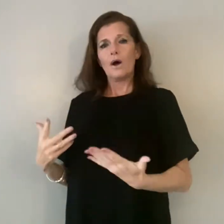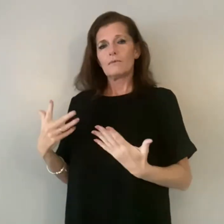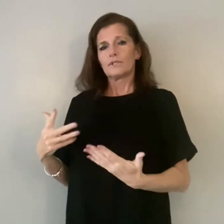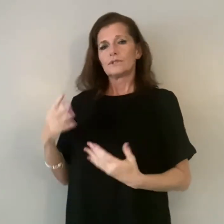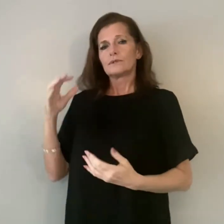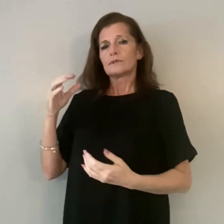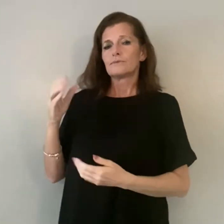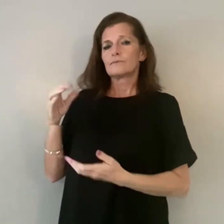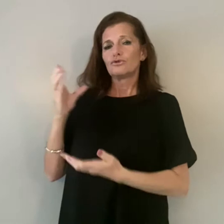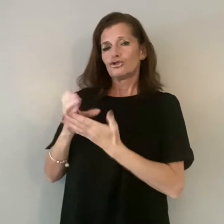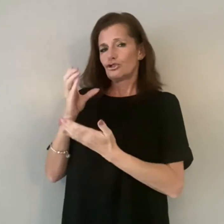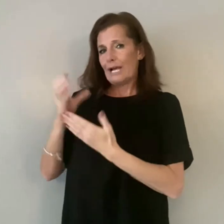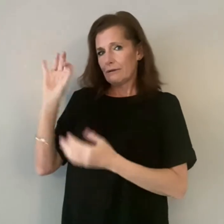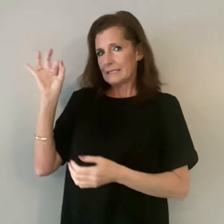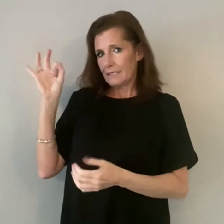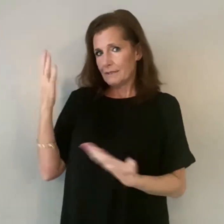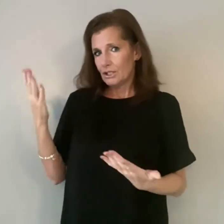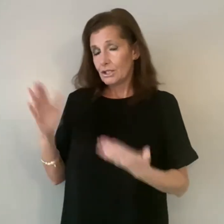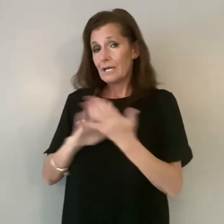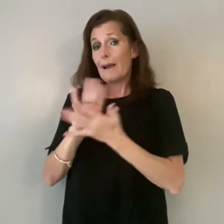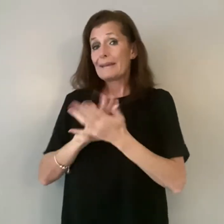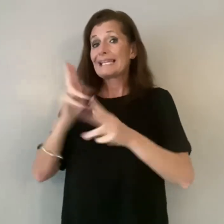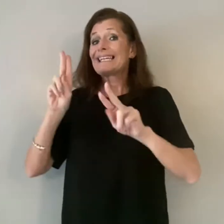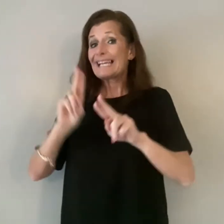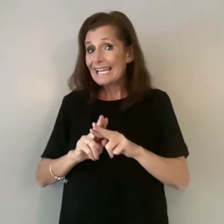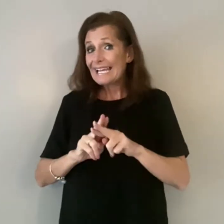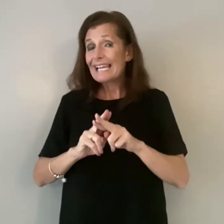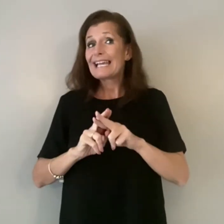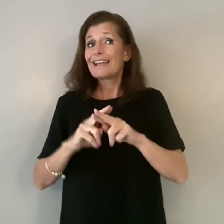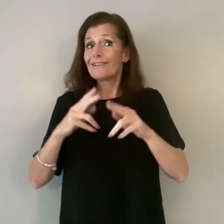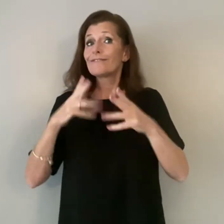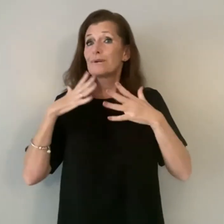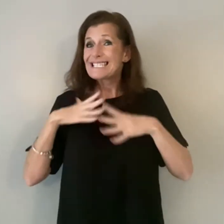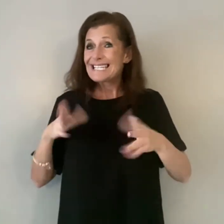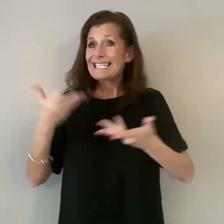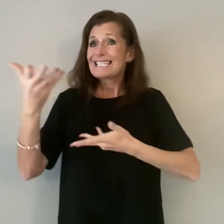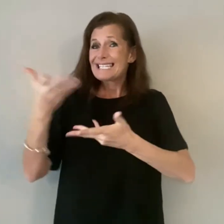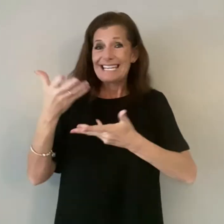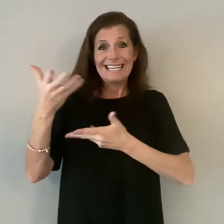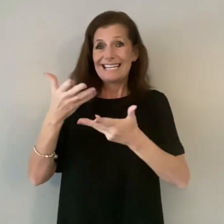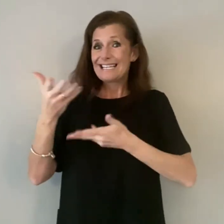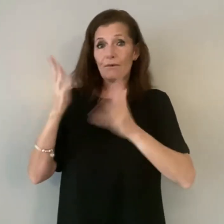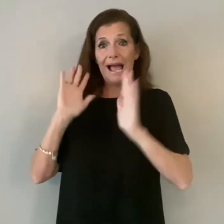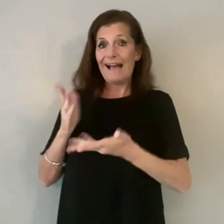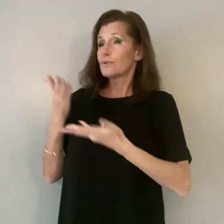So if we are gonna develop that conversation, there's actually quite an interestingly naughty